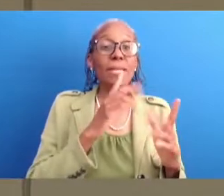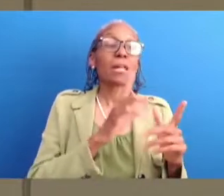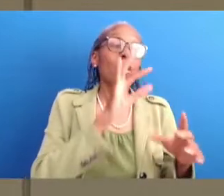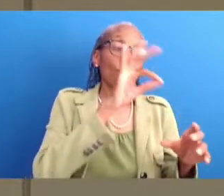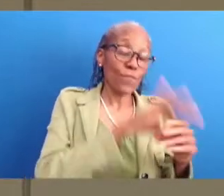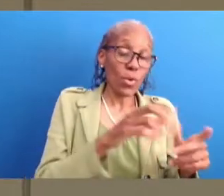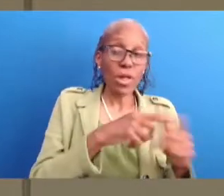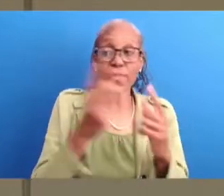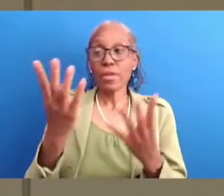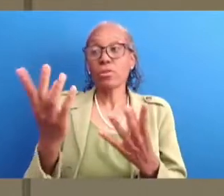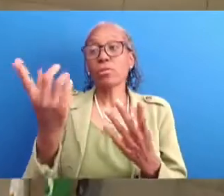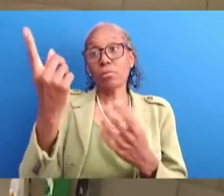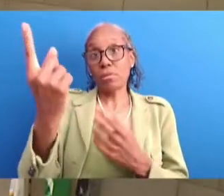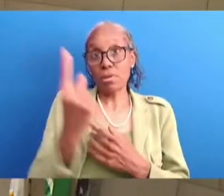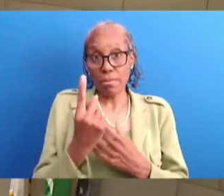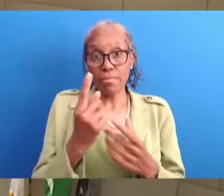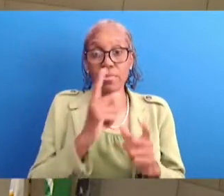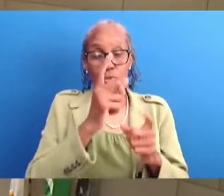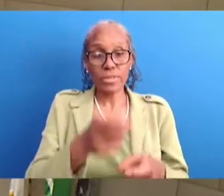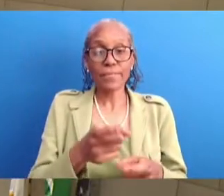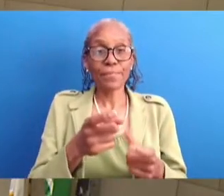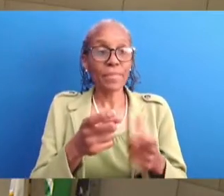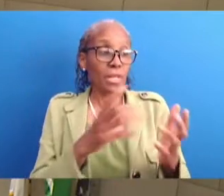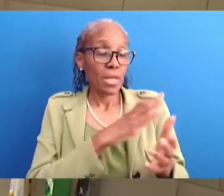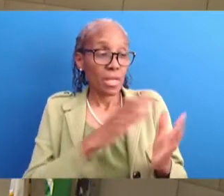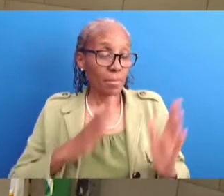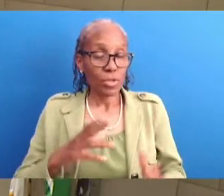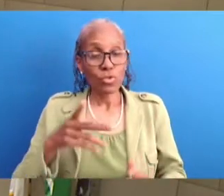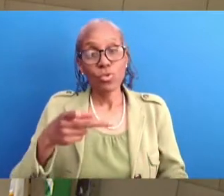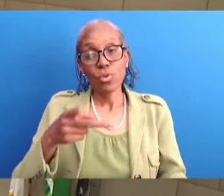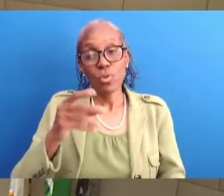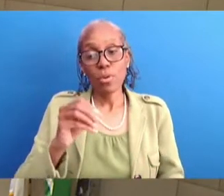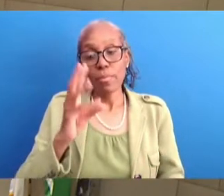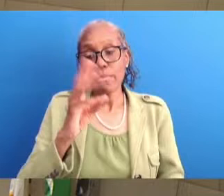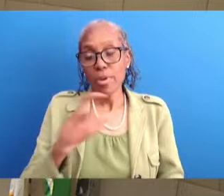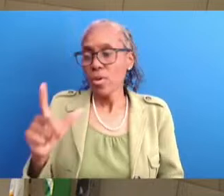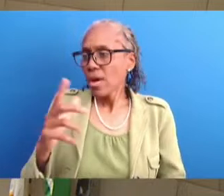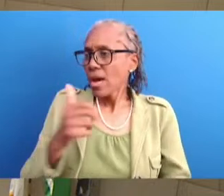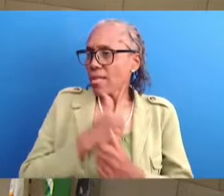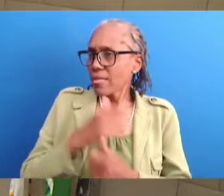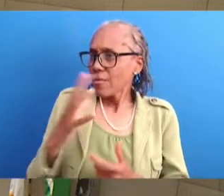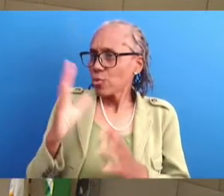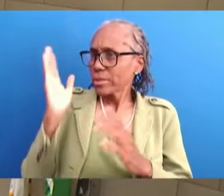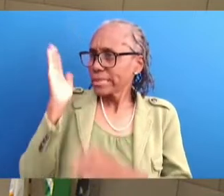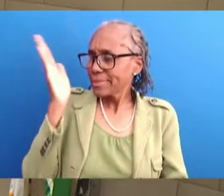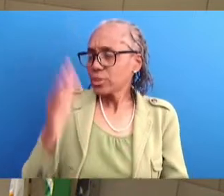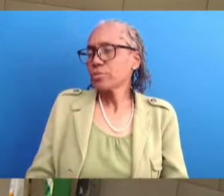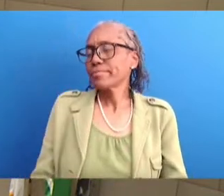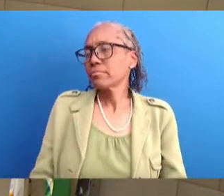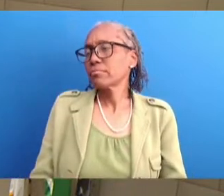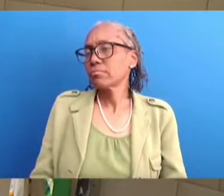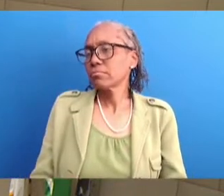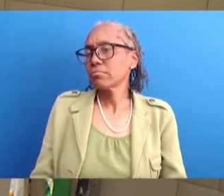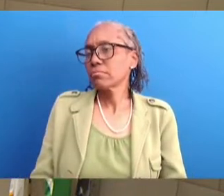THANK YOU, IF YOU'LL STAY THERE, IF MY COLLEAGUES WANT TO SPEAK, WE'LL